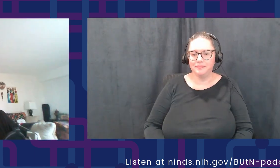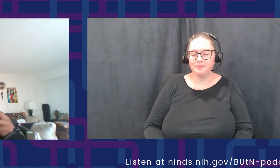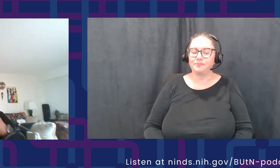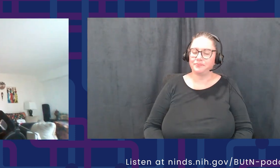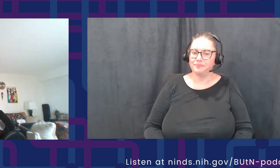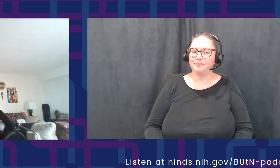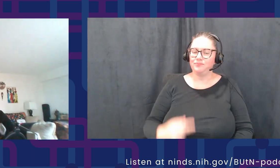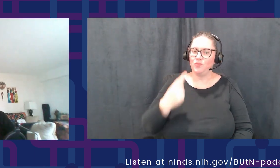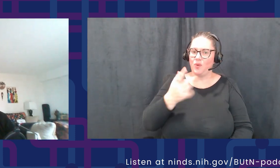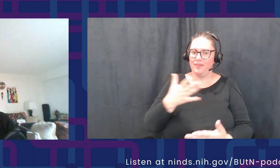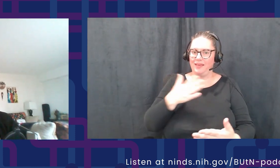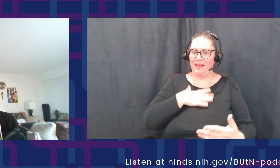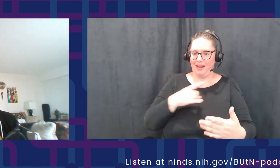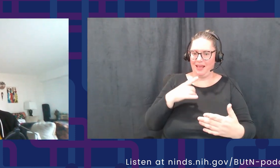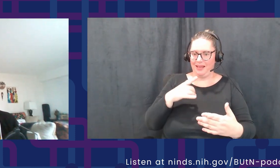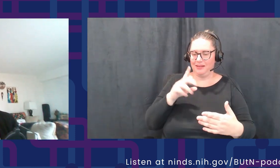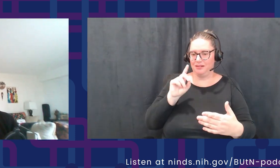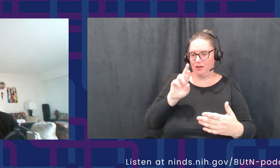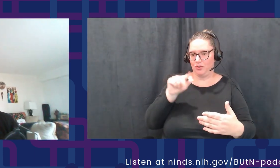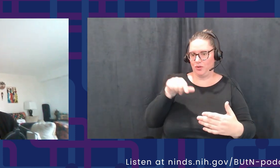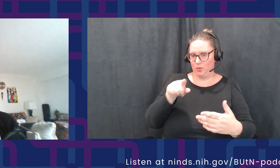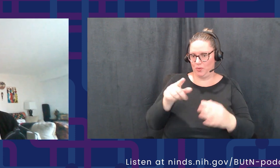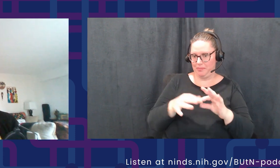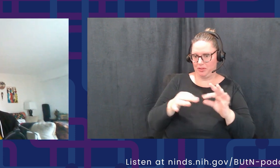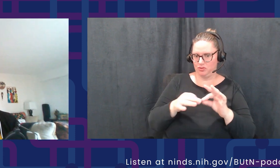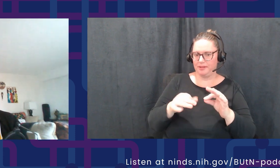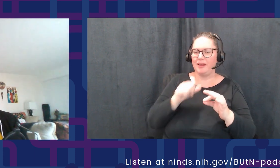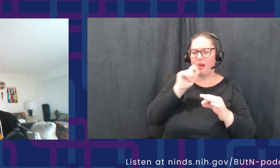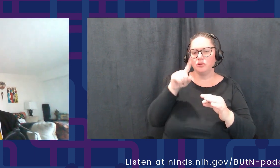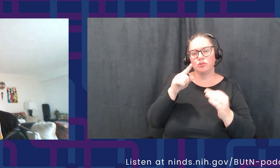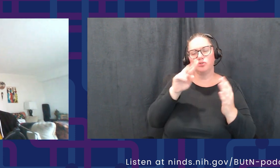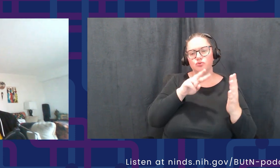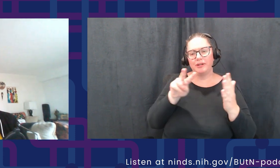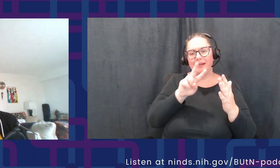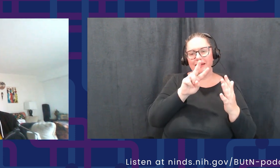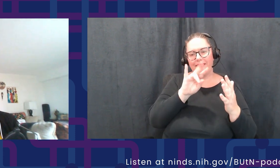Marguerite Matthews: One thing I like Dr. Q that you mentioned was not just reading the vibe of the person you're talking